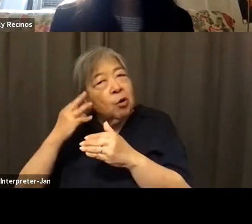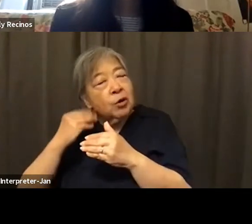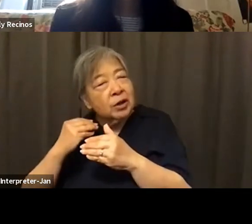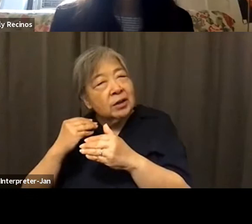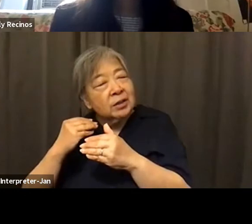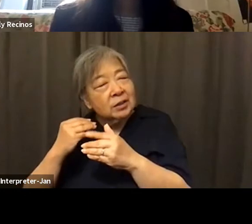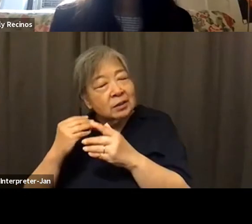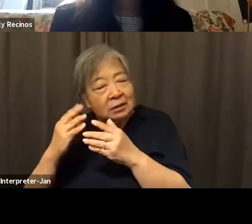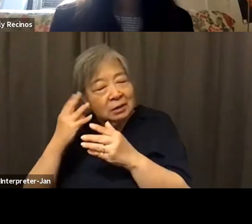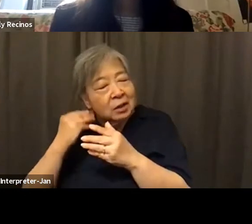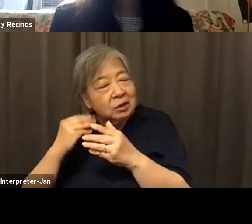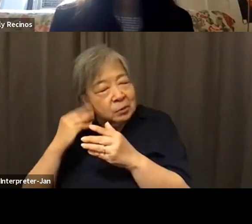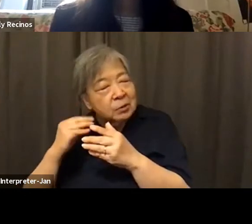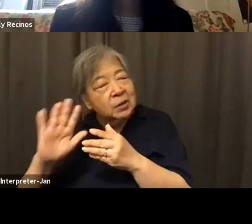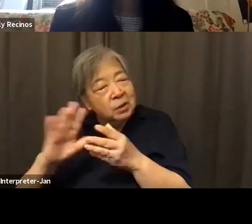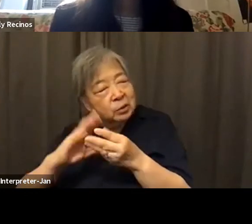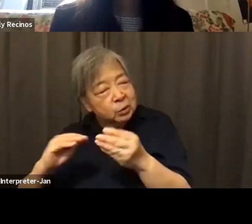impacted your experience, too.